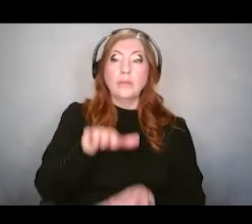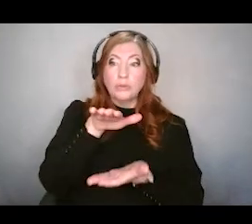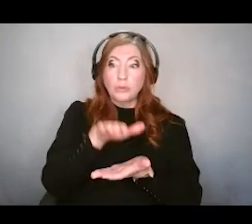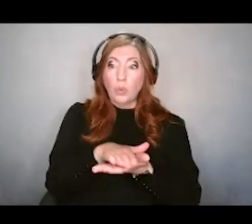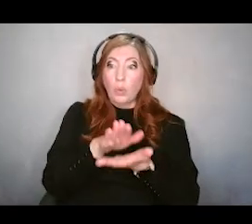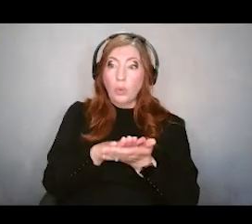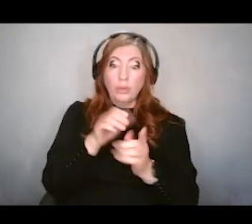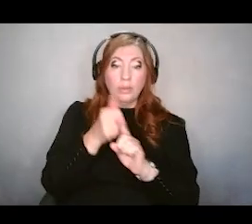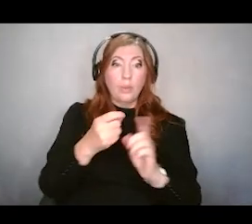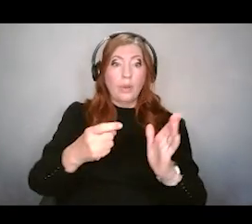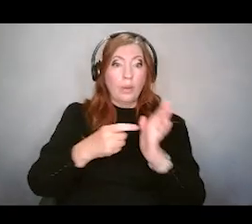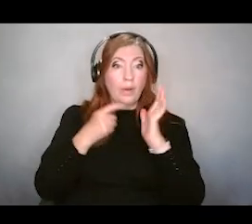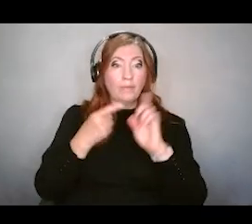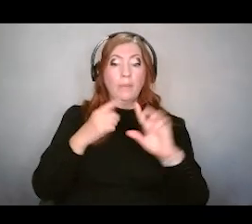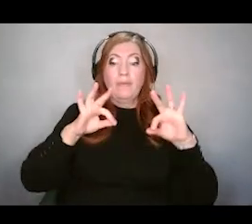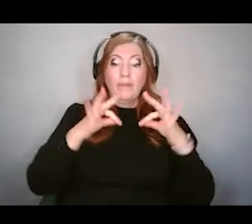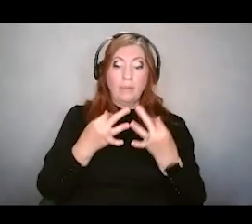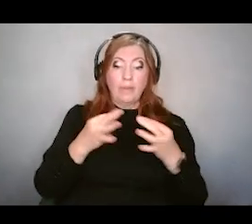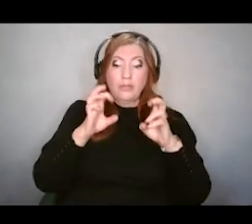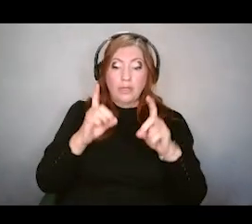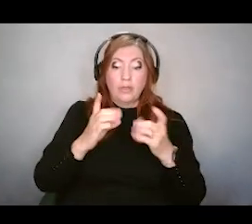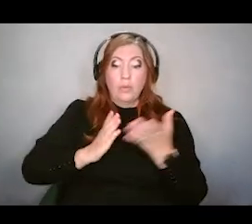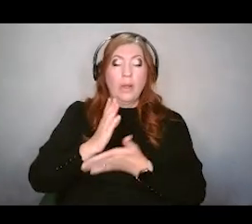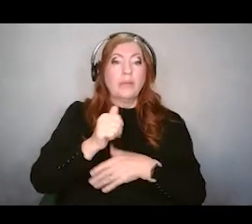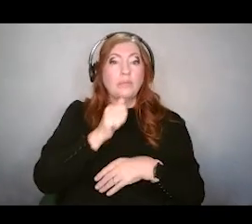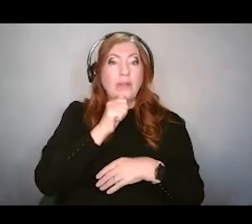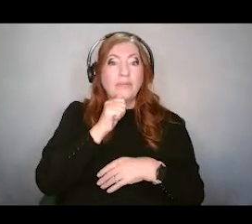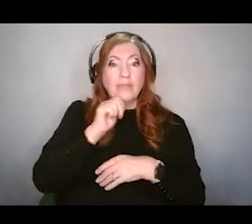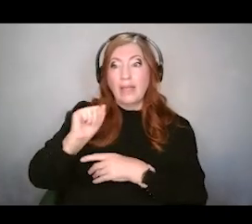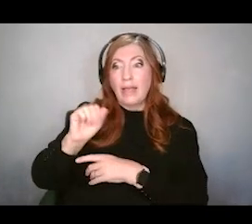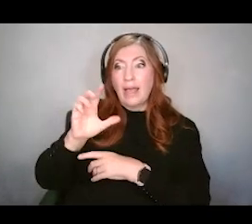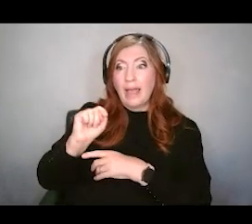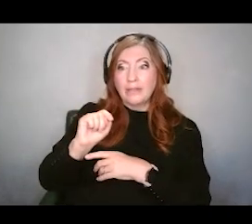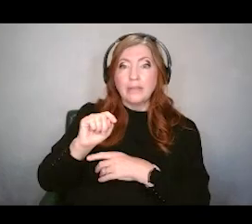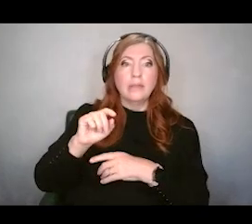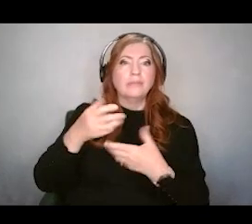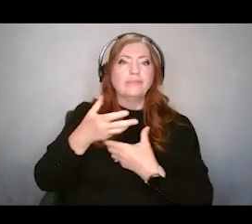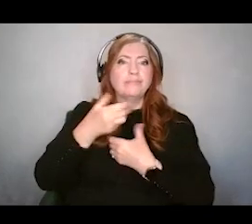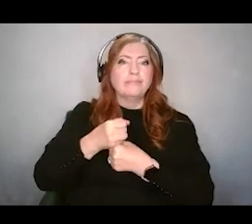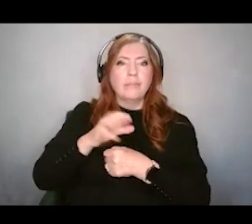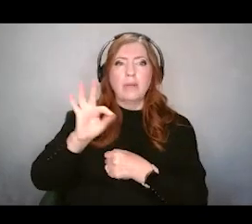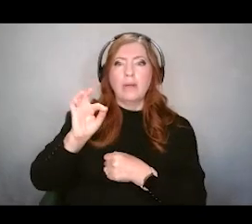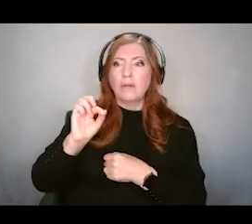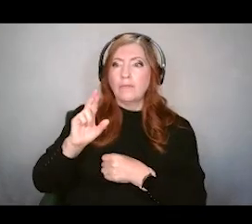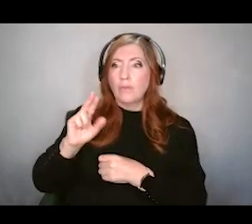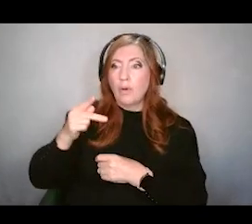Schools are required by the Family Educational Rights and Privacy Act, or FERPA, to provide